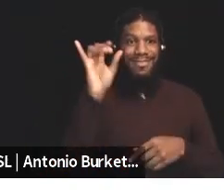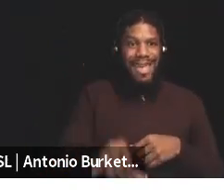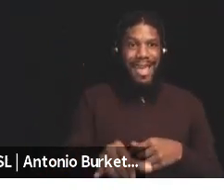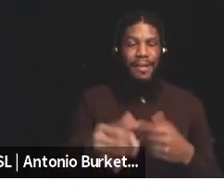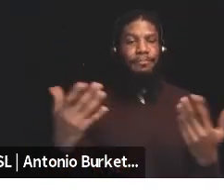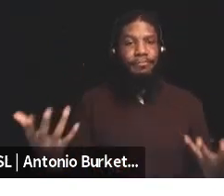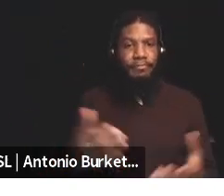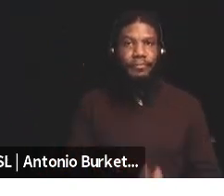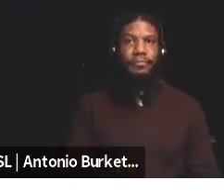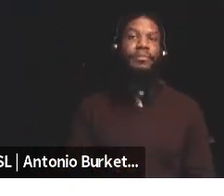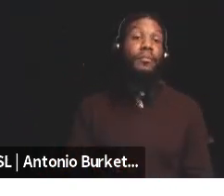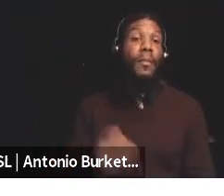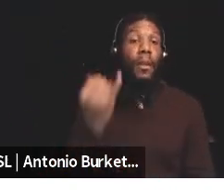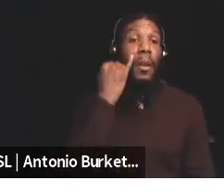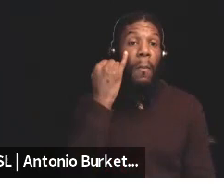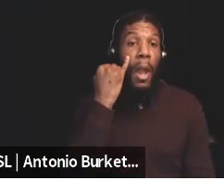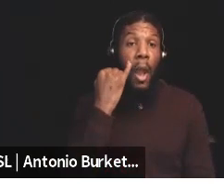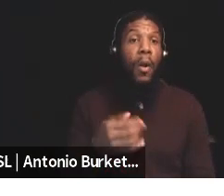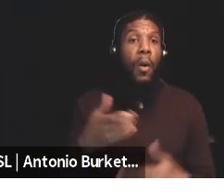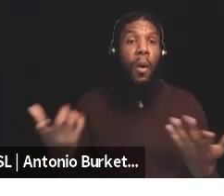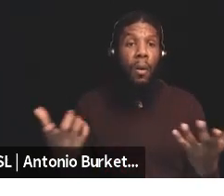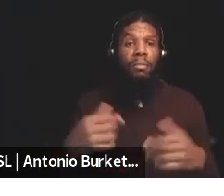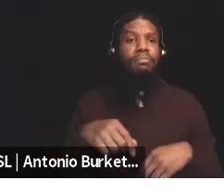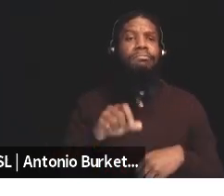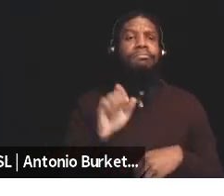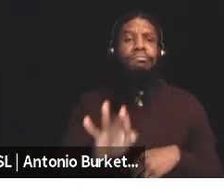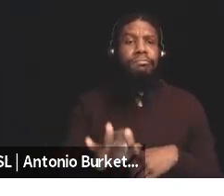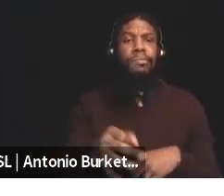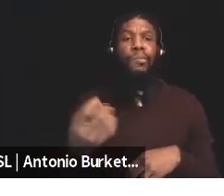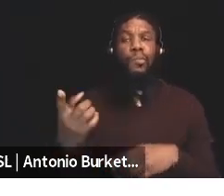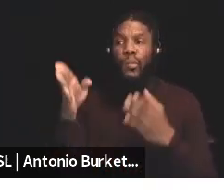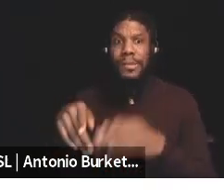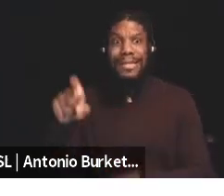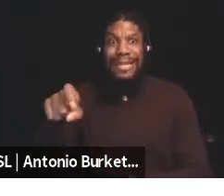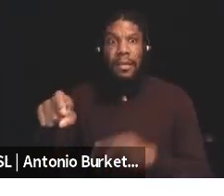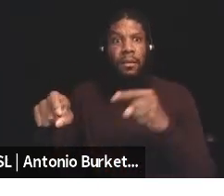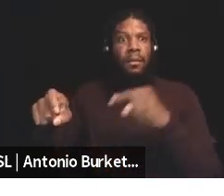when maybe it's a one-way flow? What are some really effective strategies for ensuring that